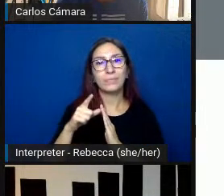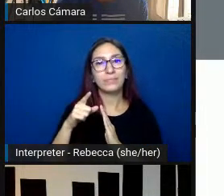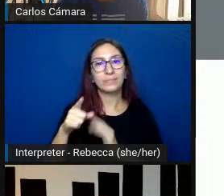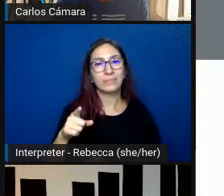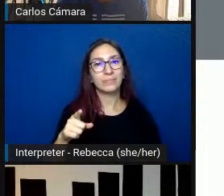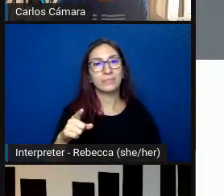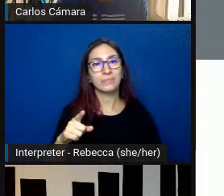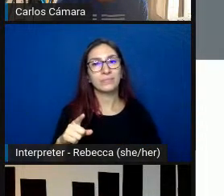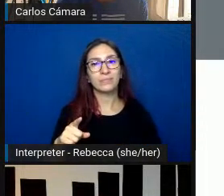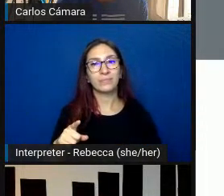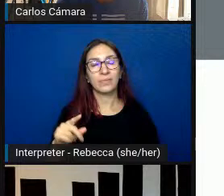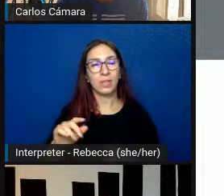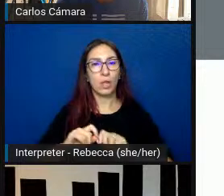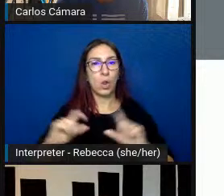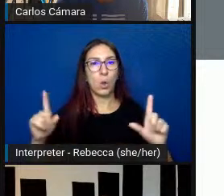When we load the article , the preview